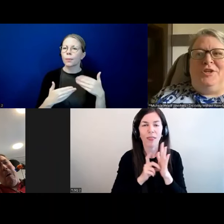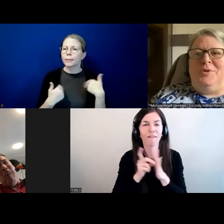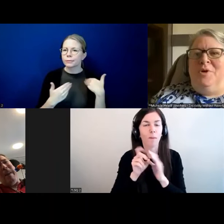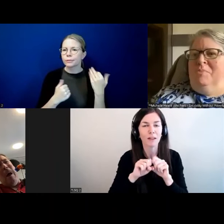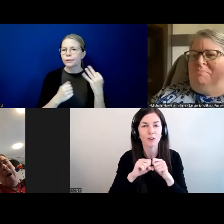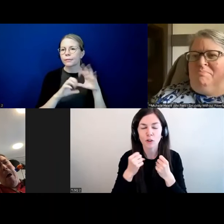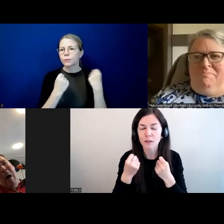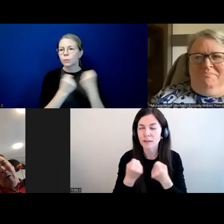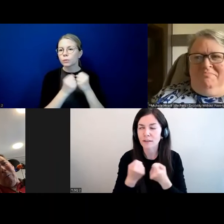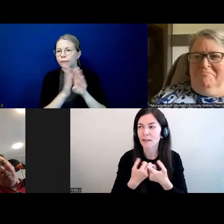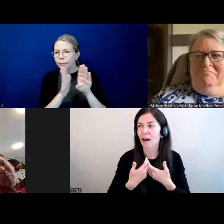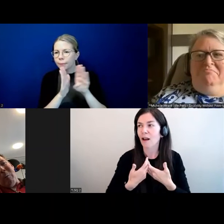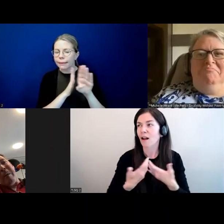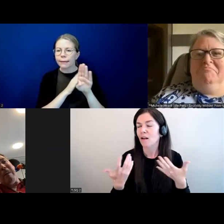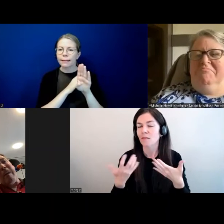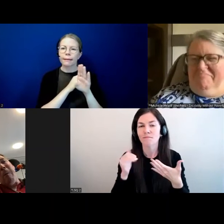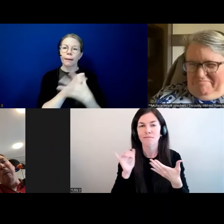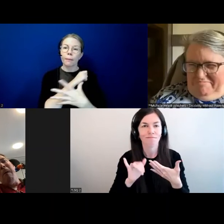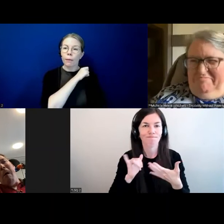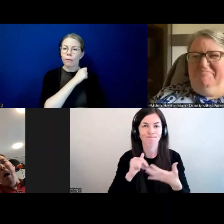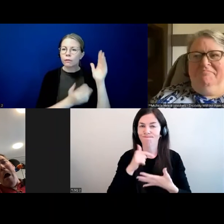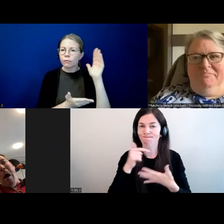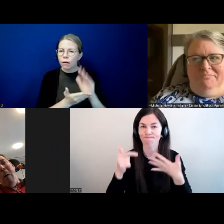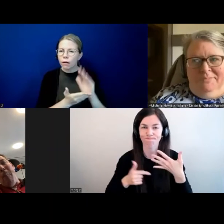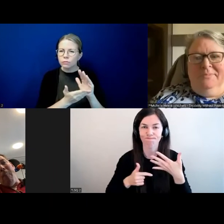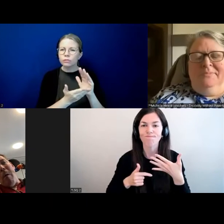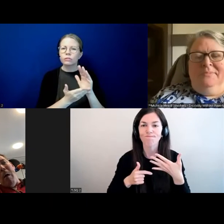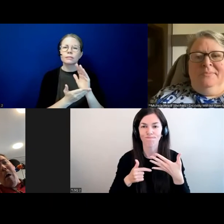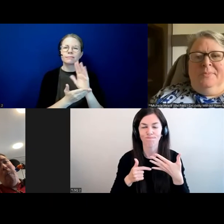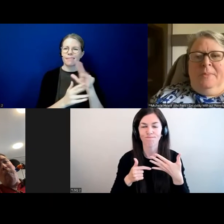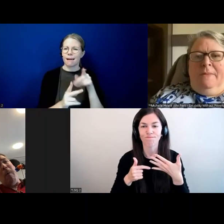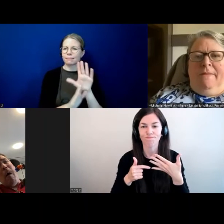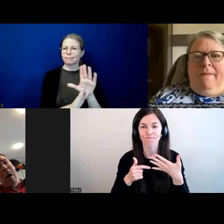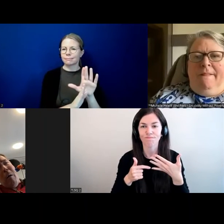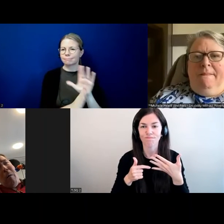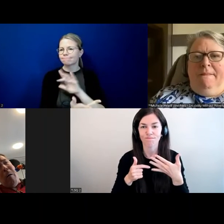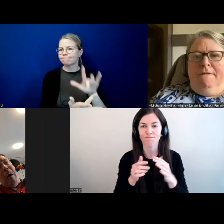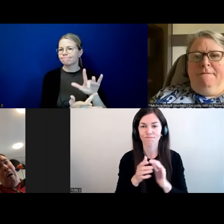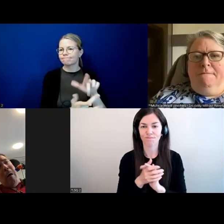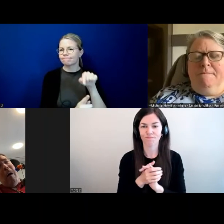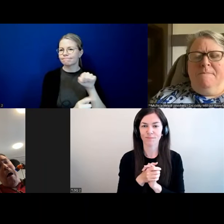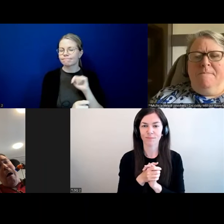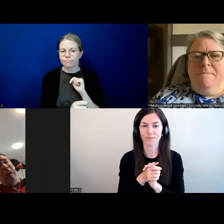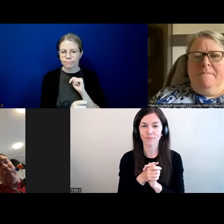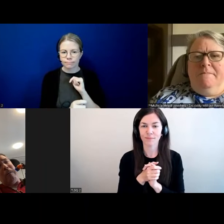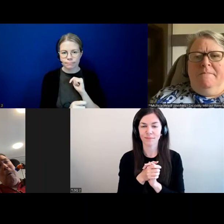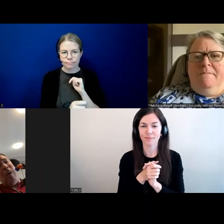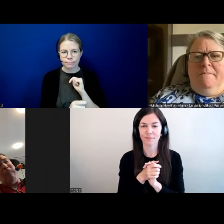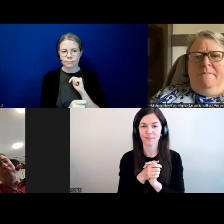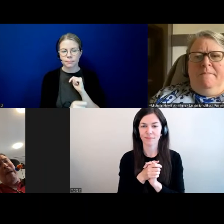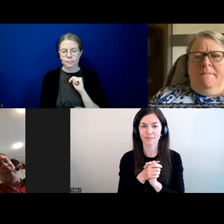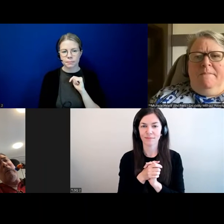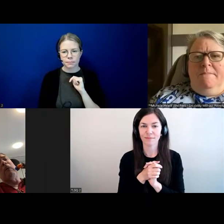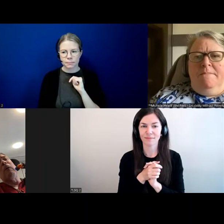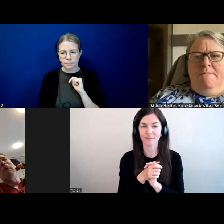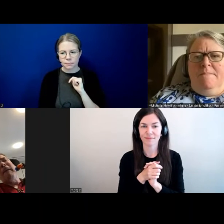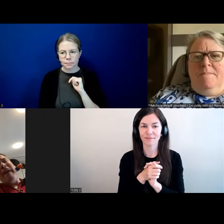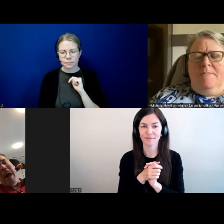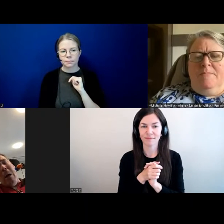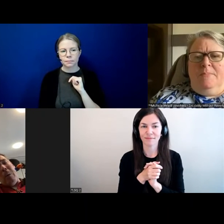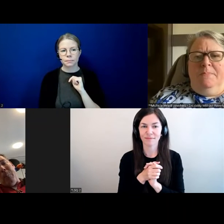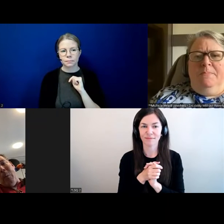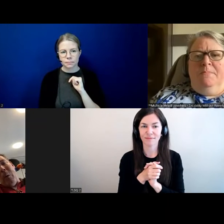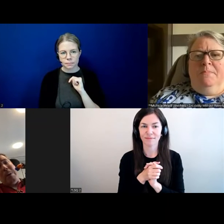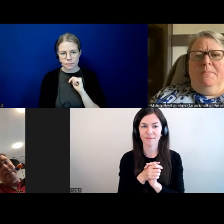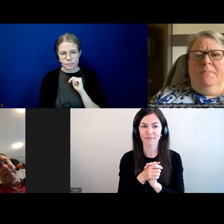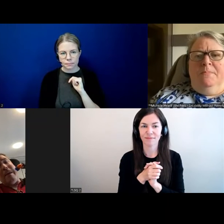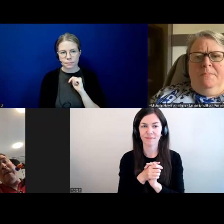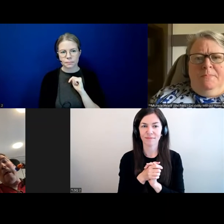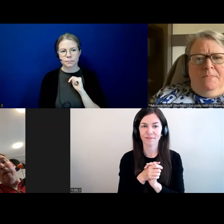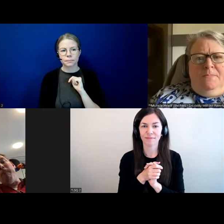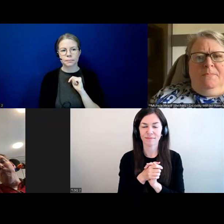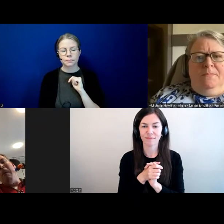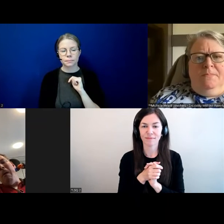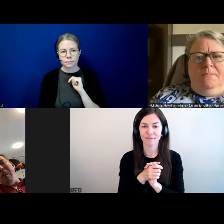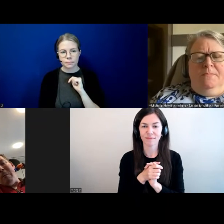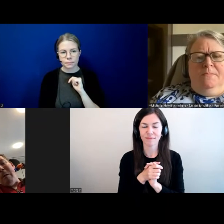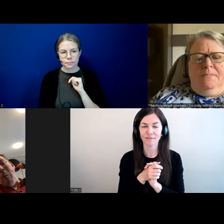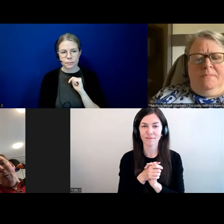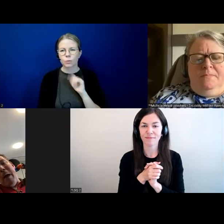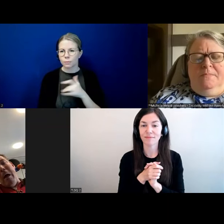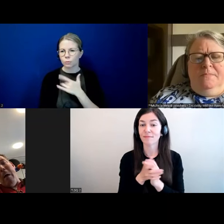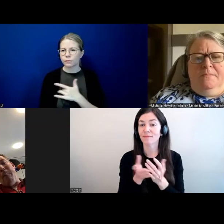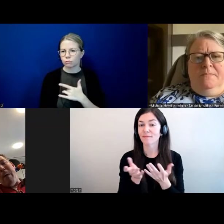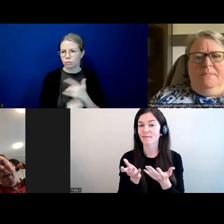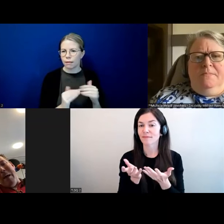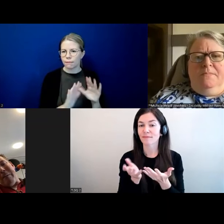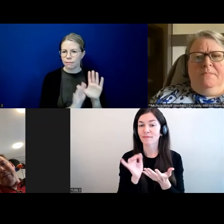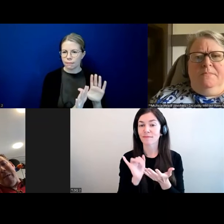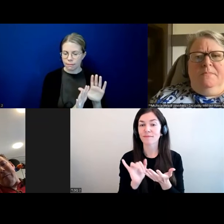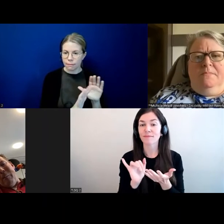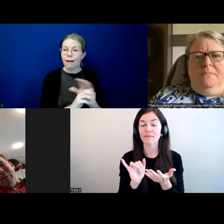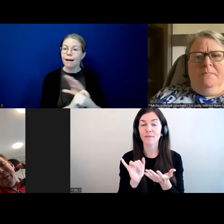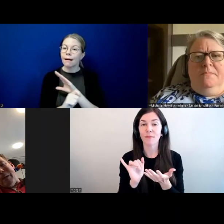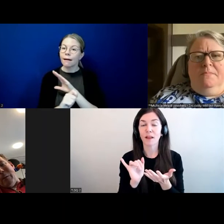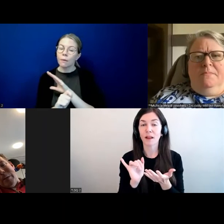POVERTY. >> Greg McMeekin: ALSO THE NEW - ALSO OUR FEDERAL COUNTERPARTS. THE NEW ACCESSIBILITY